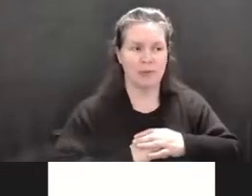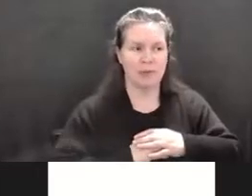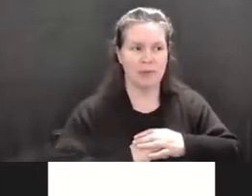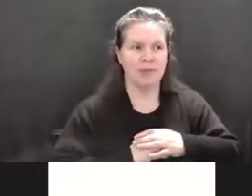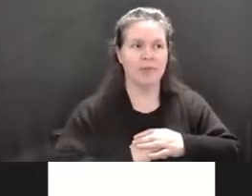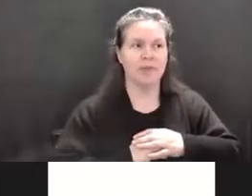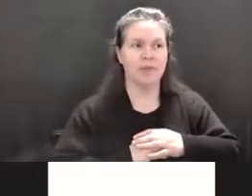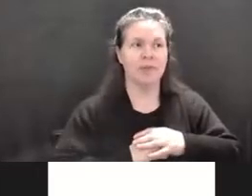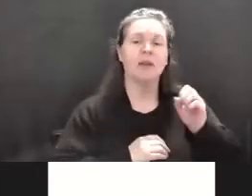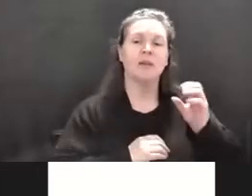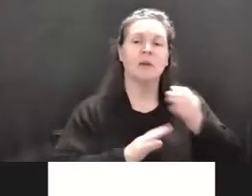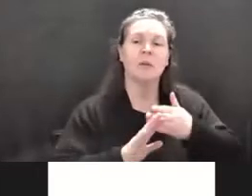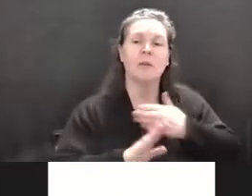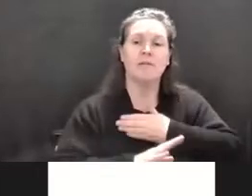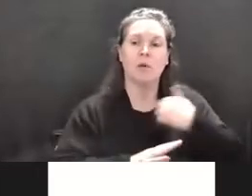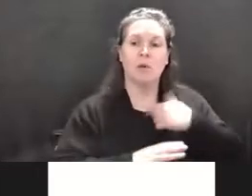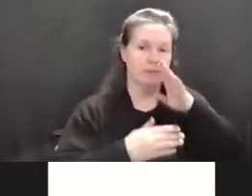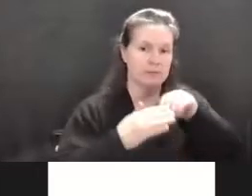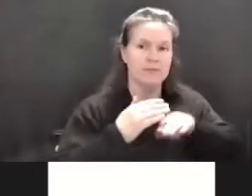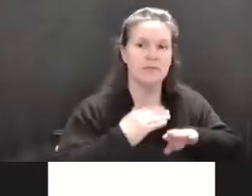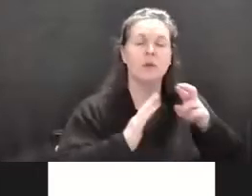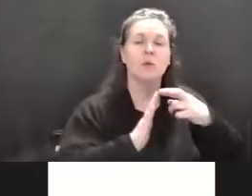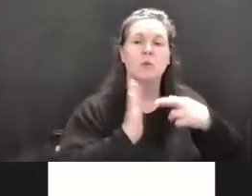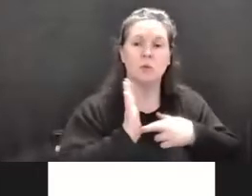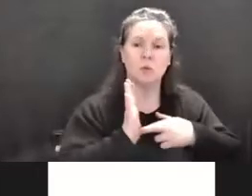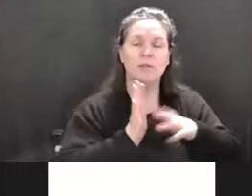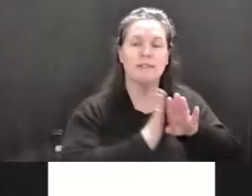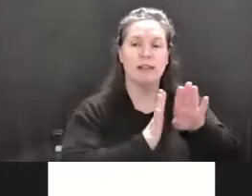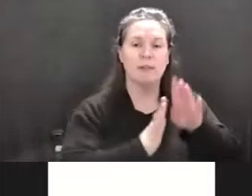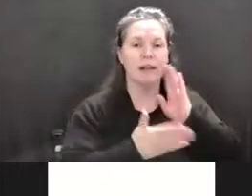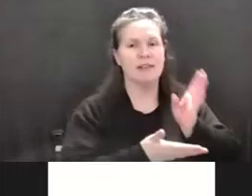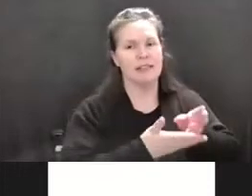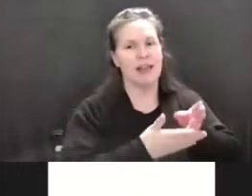So before we get into the rules development and I'll stop sharing my screen